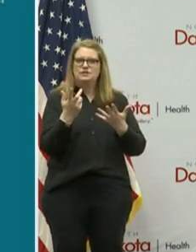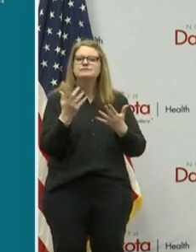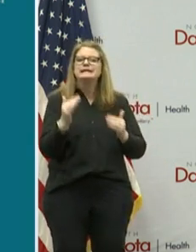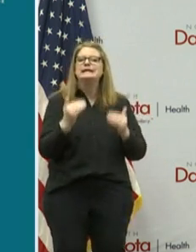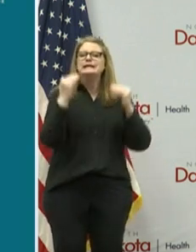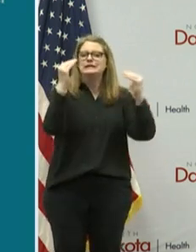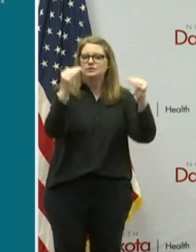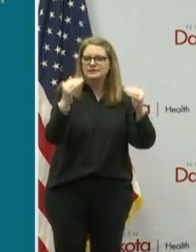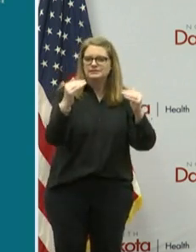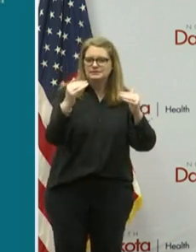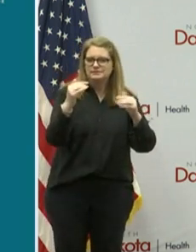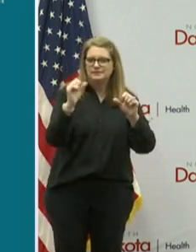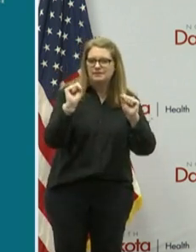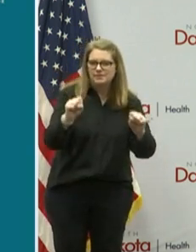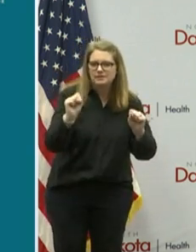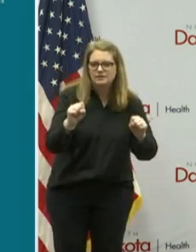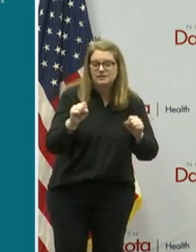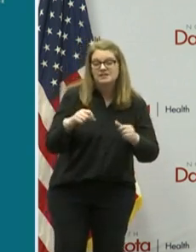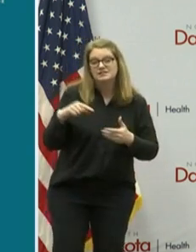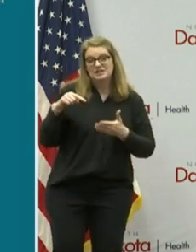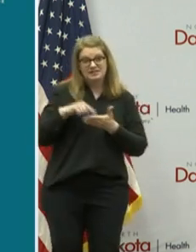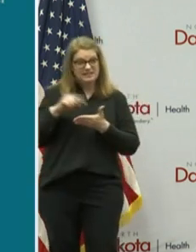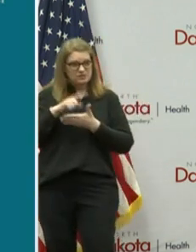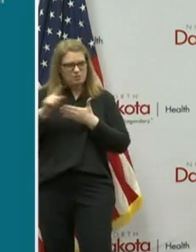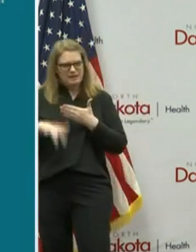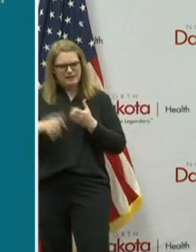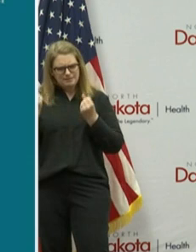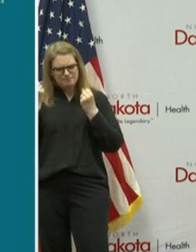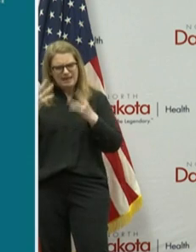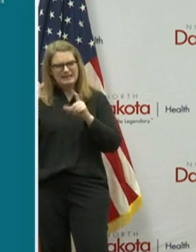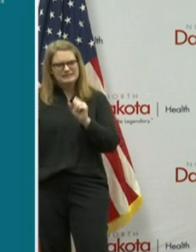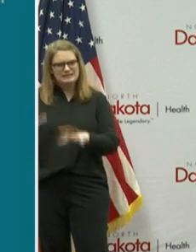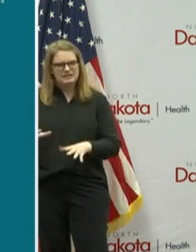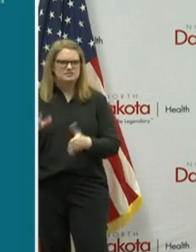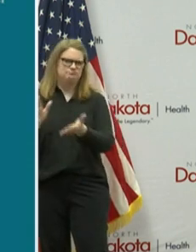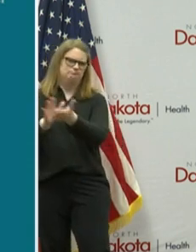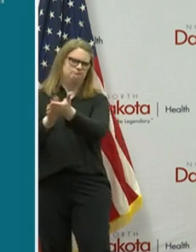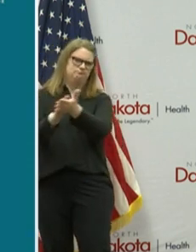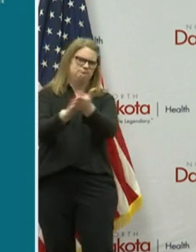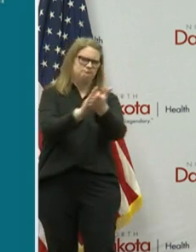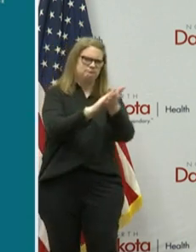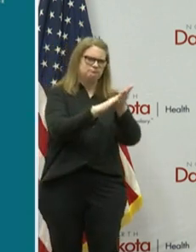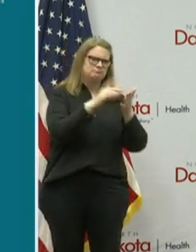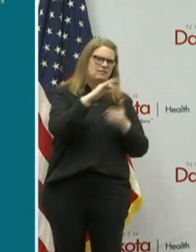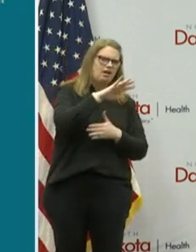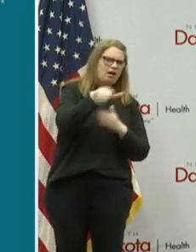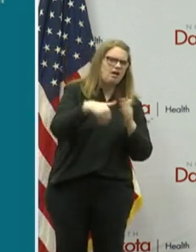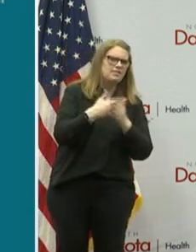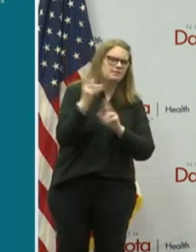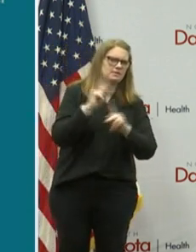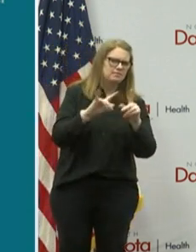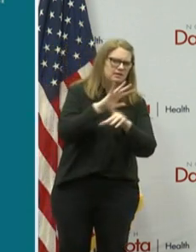INCREASING THE TESTING RATES TO CLOSELY MATCH THE NEED FOR INCREASED CAPACITY, AND WE'RE HAPPY TO RECORD THE HIGH NUMBER